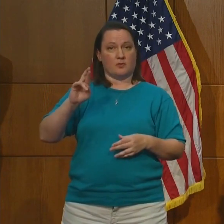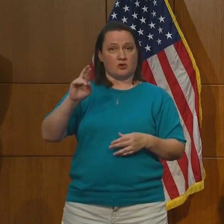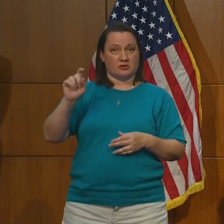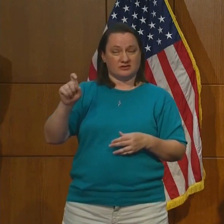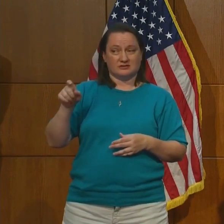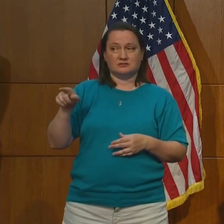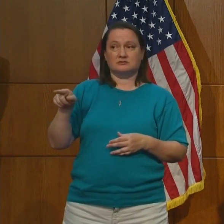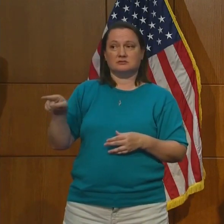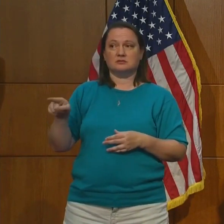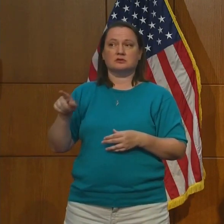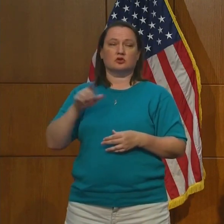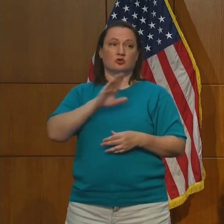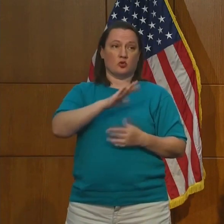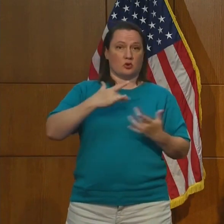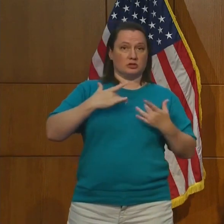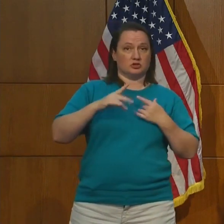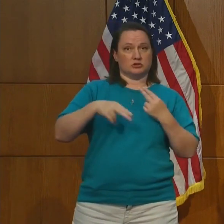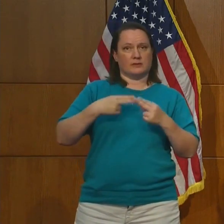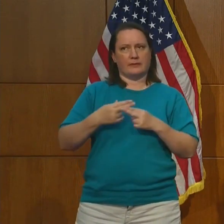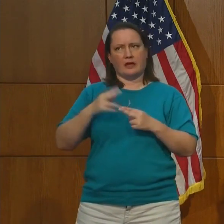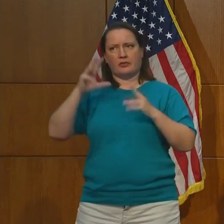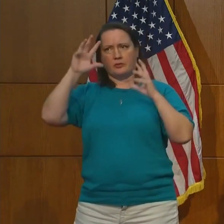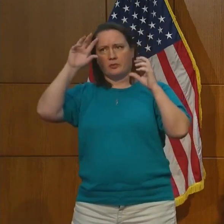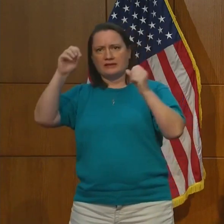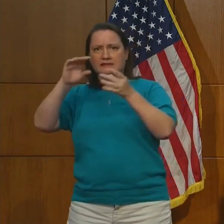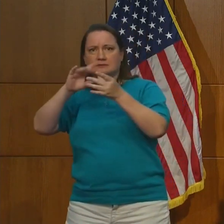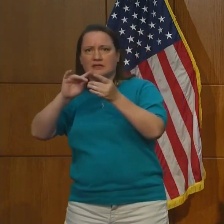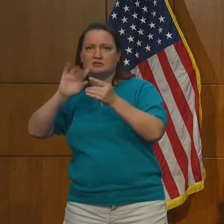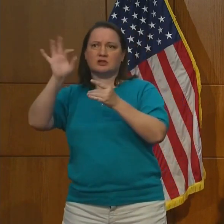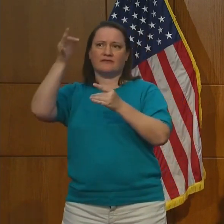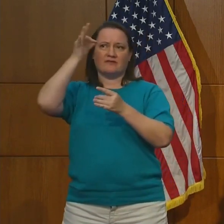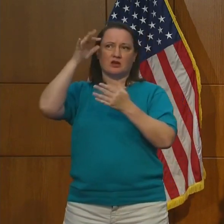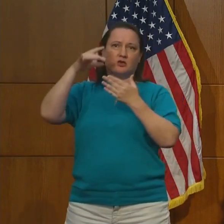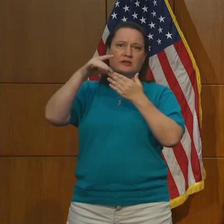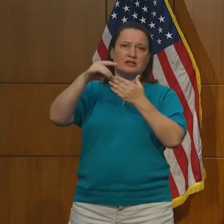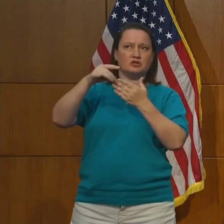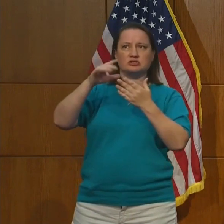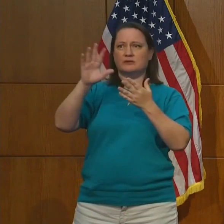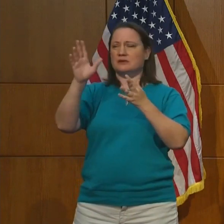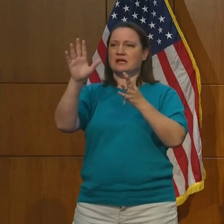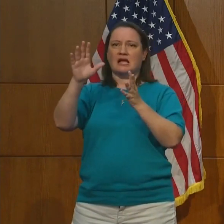STEP AT A TIME. GOVERNOR THE- MAY TO. WORK ANY OF YOUR CONCERN ABOUT THE- PRESIDENT'S MASK OR THE- THAT YOU'RE